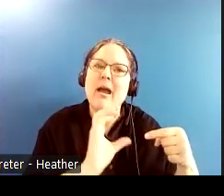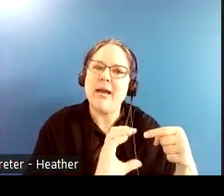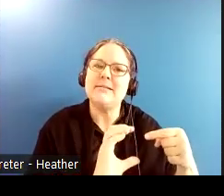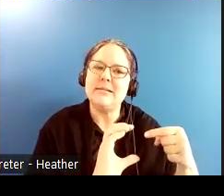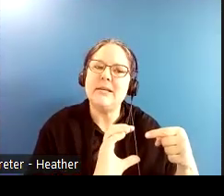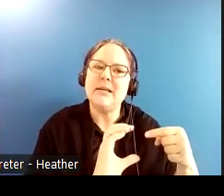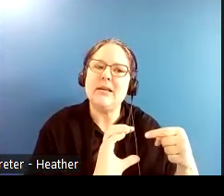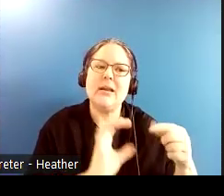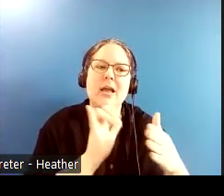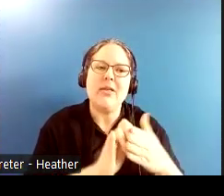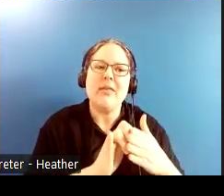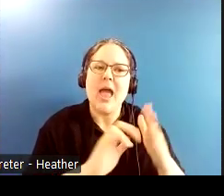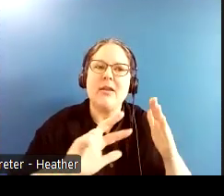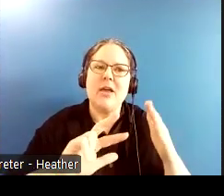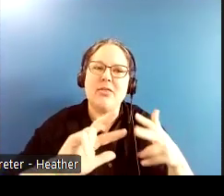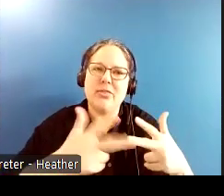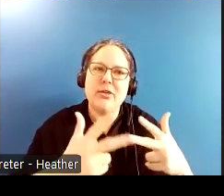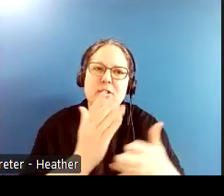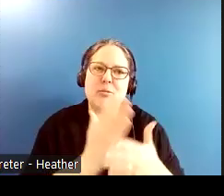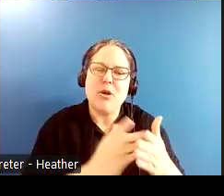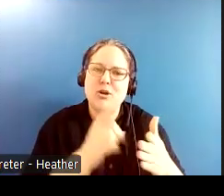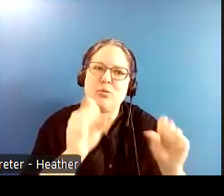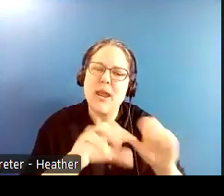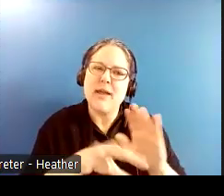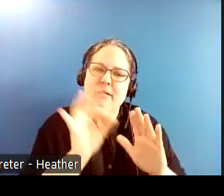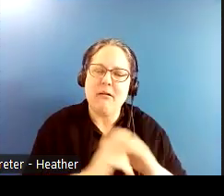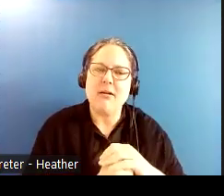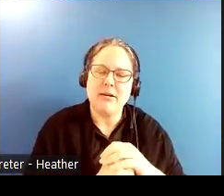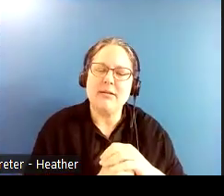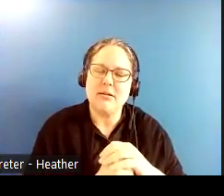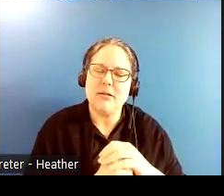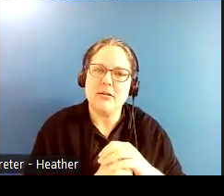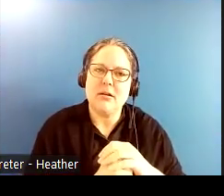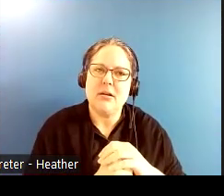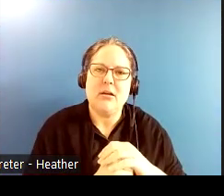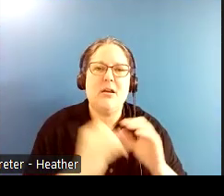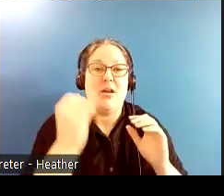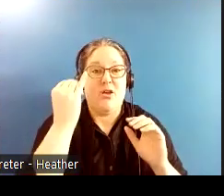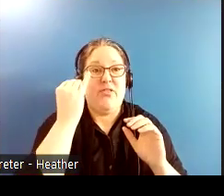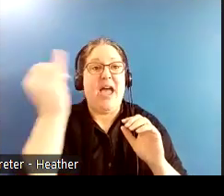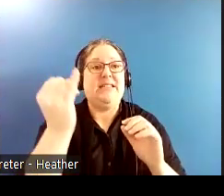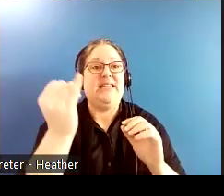piece of information that you didn't have, which is the length of C. The idea of of a proof is this